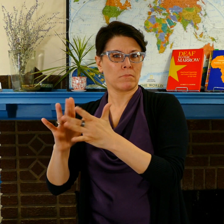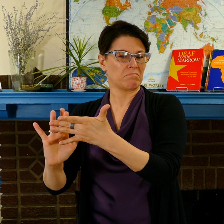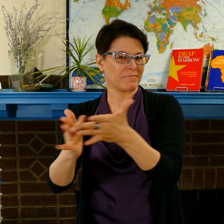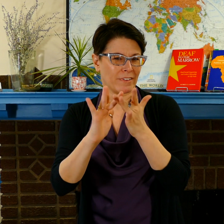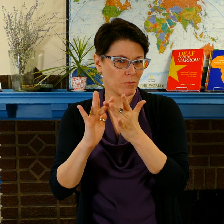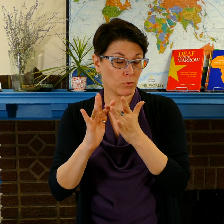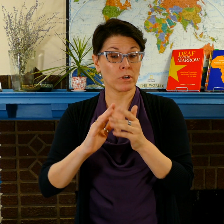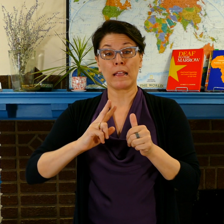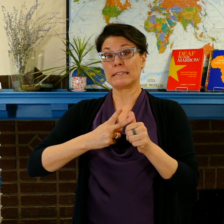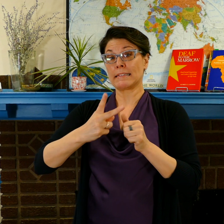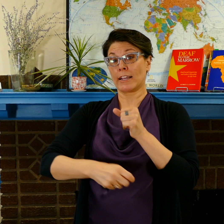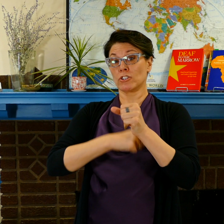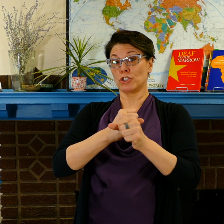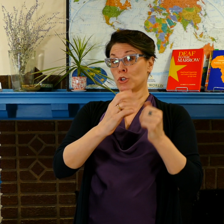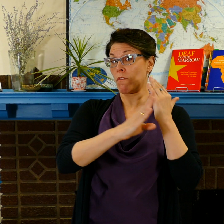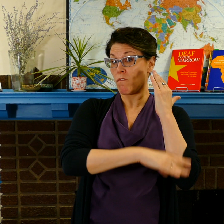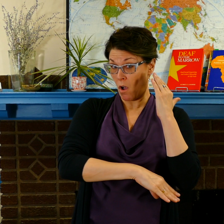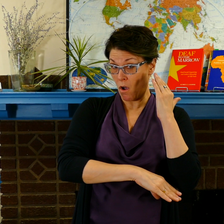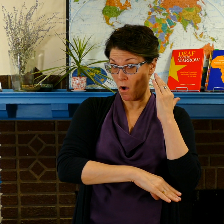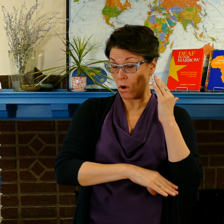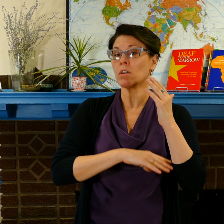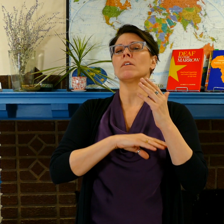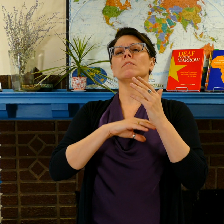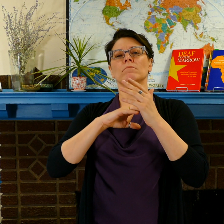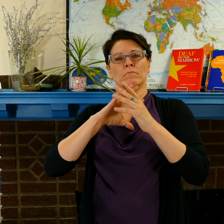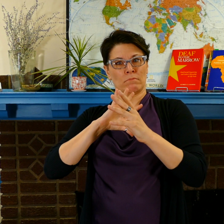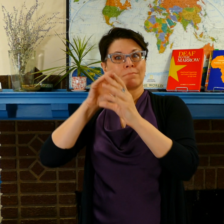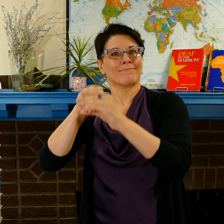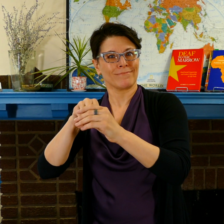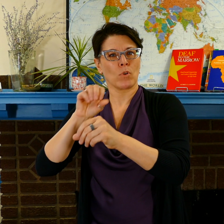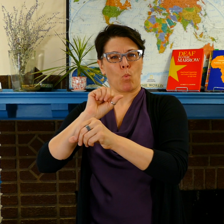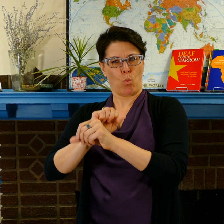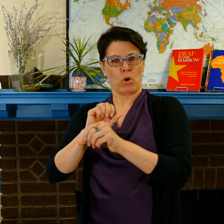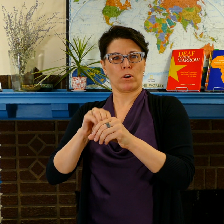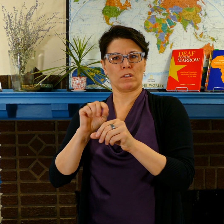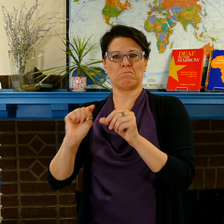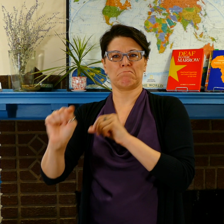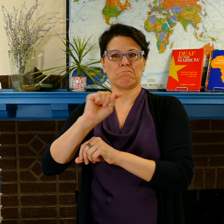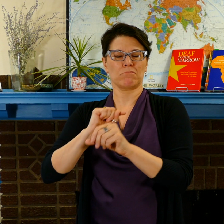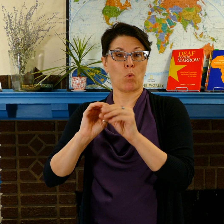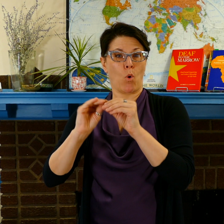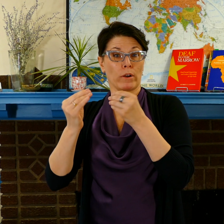In the second year, Fall semester, students join an organization for a practicum placement